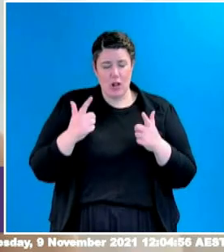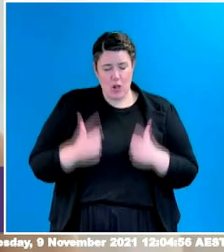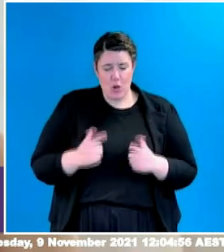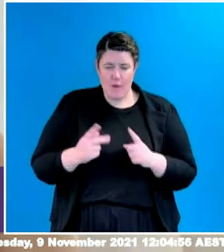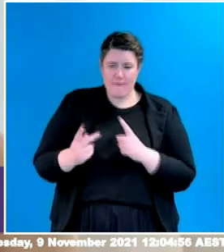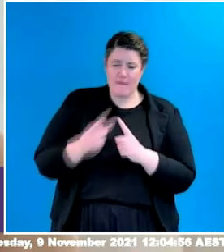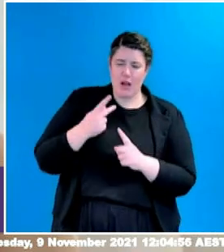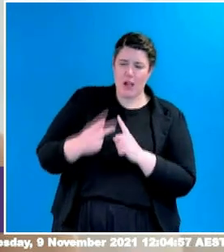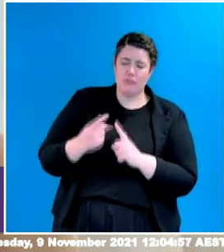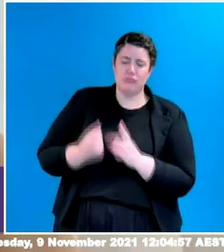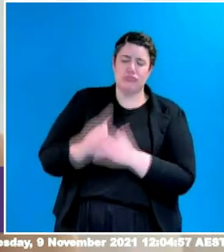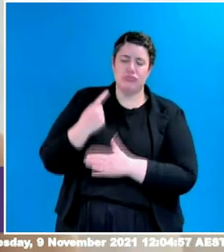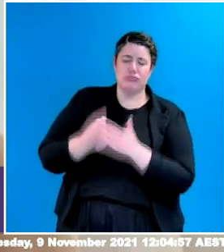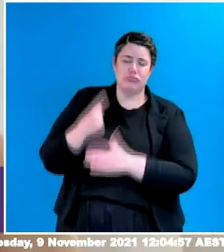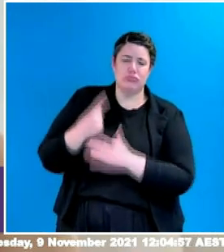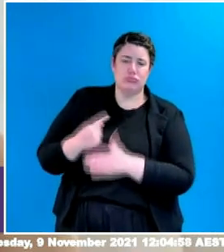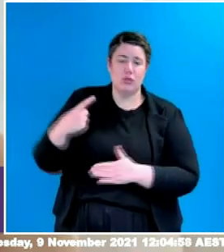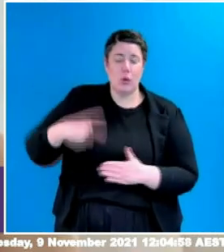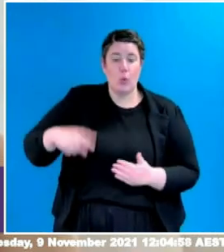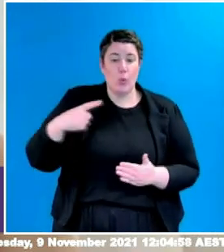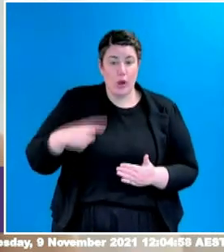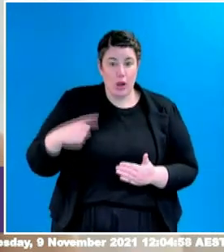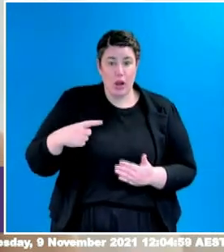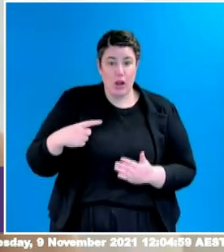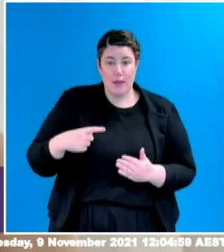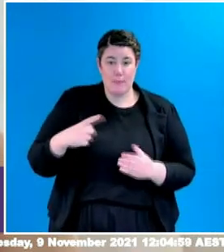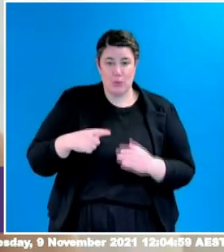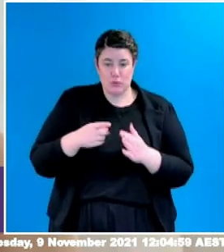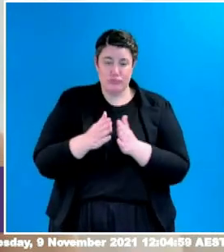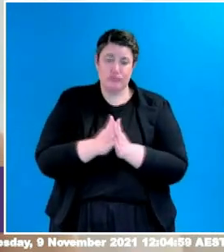disabled people were because of the extreme marginalisation that we